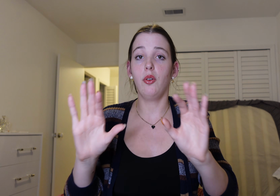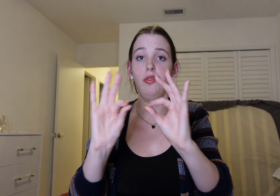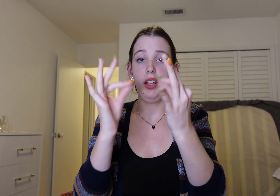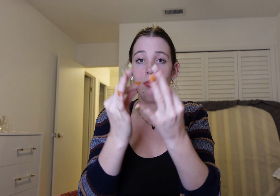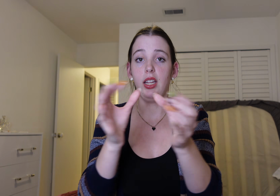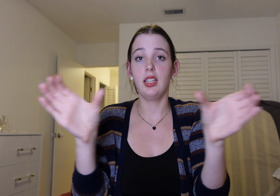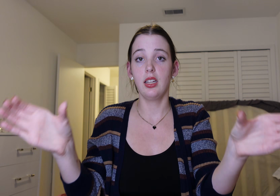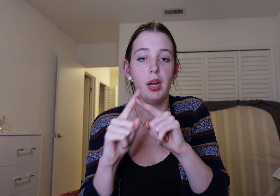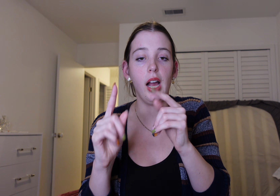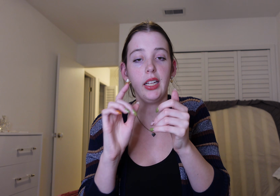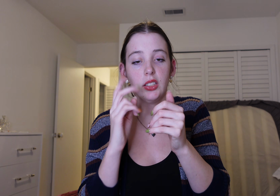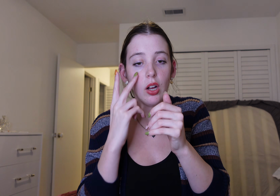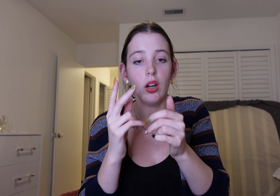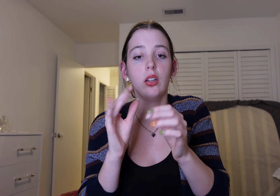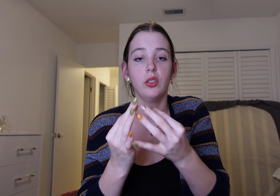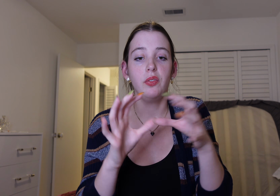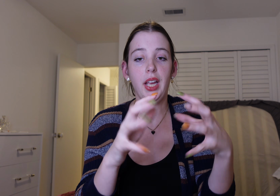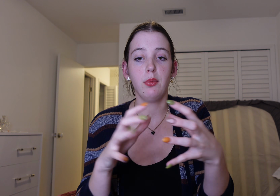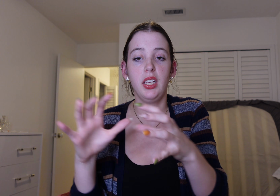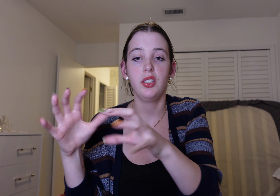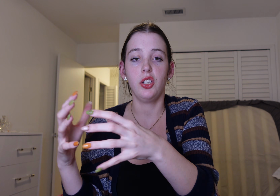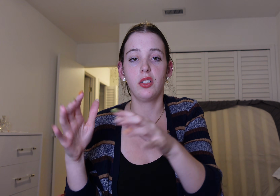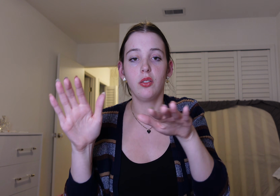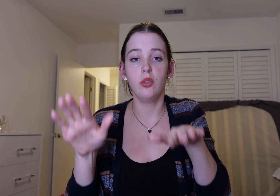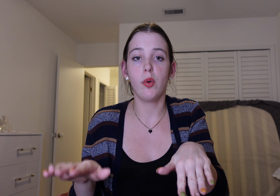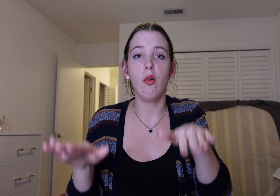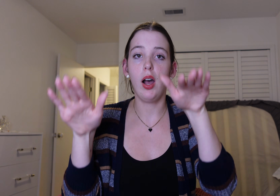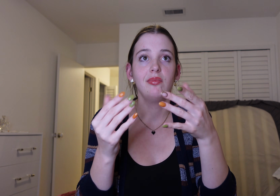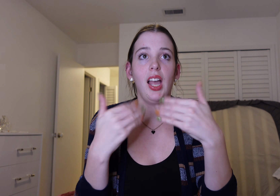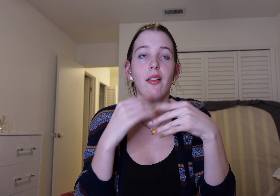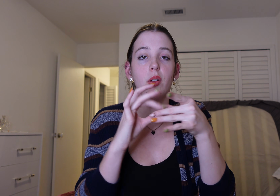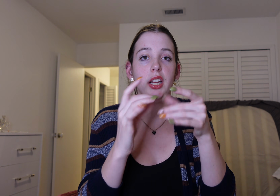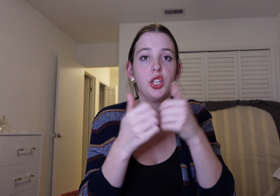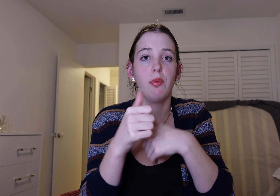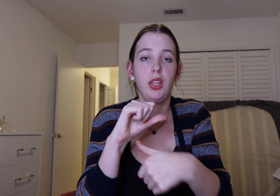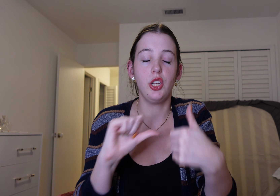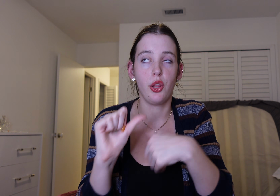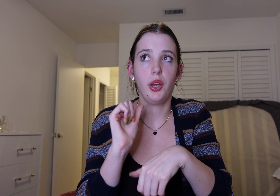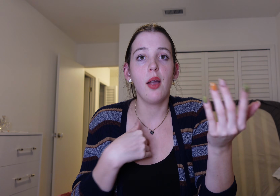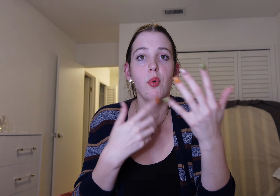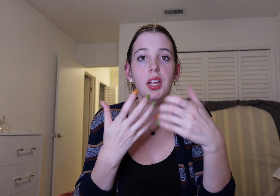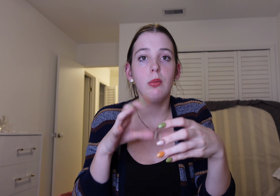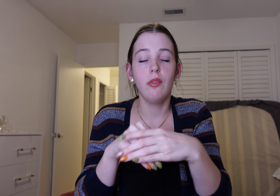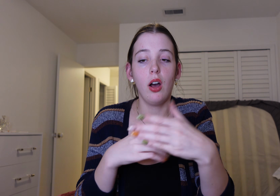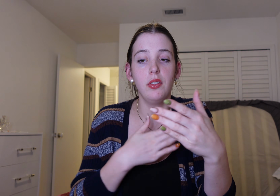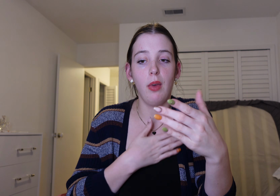own families but I saw those families just grow up, have a relationship with each other I wanted to be involved in my